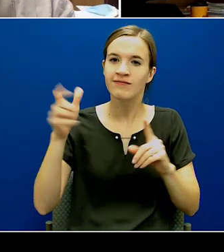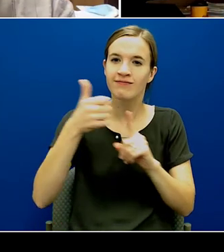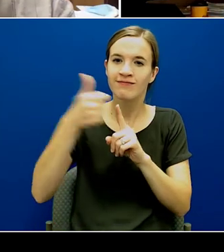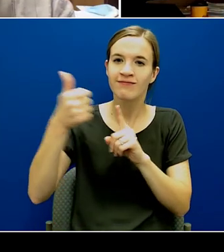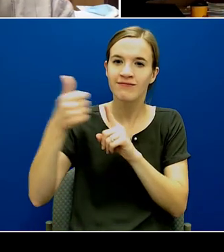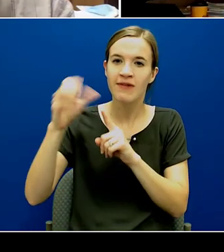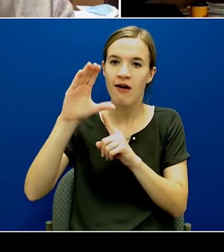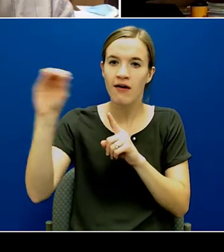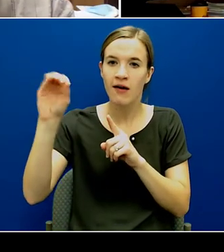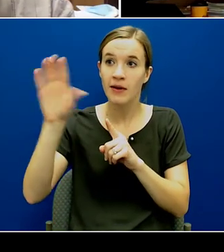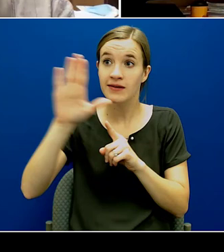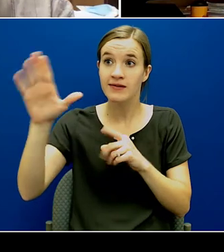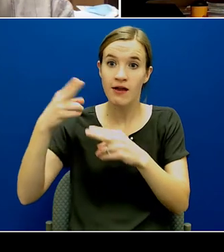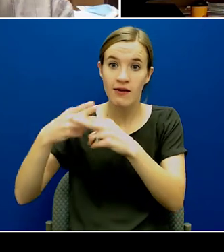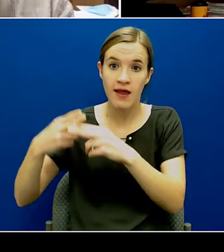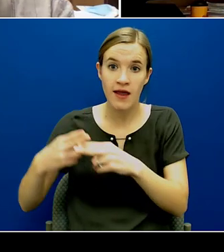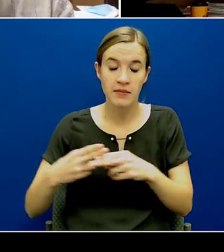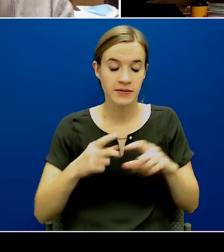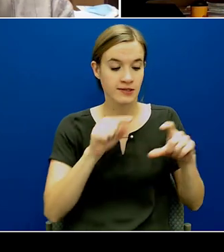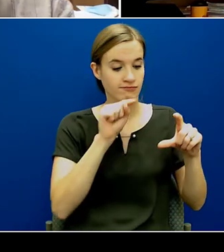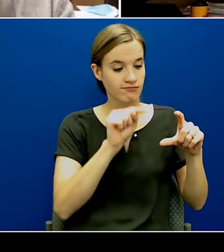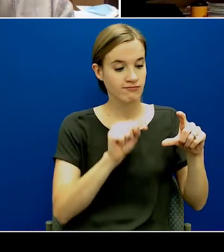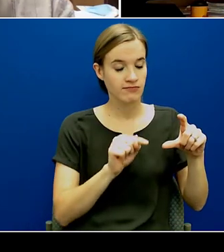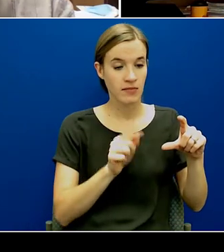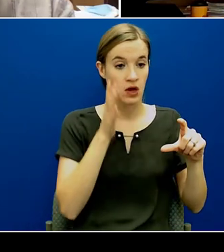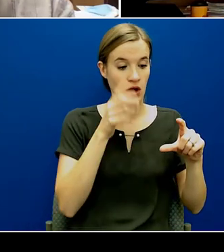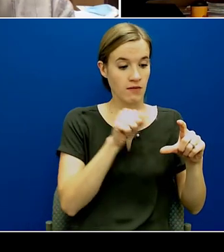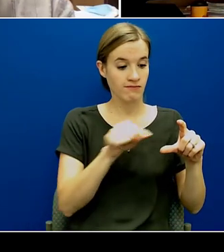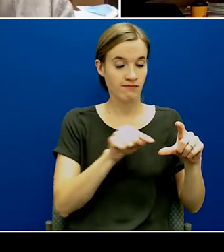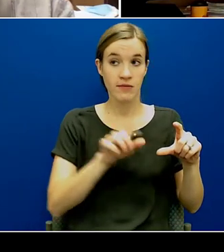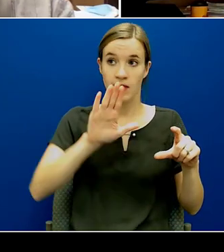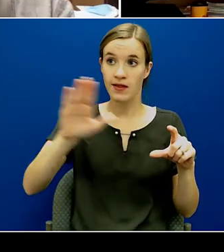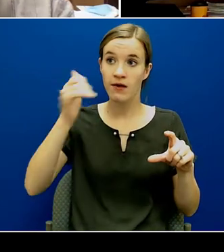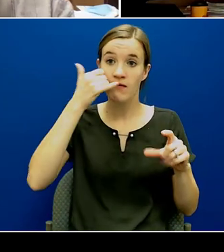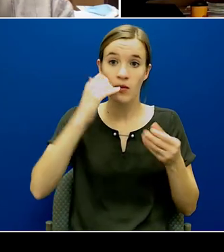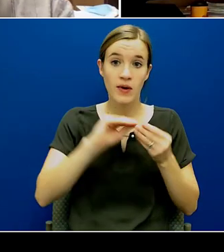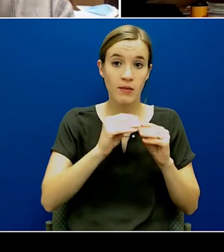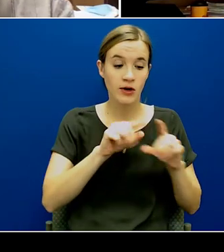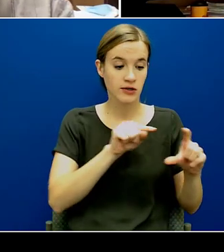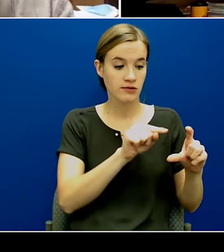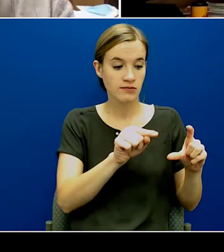go and pick them up. Take them wherever they need to go. Snd then it, and then they bill